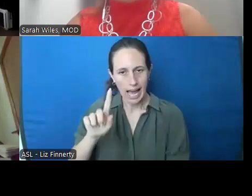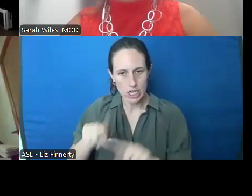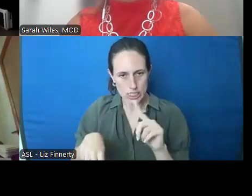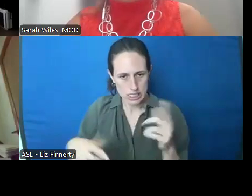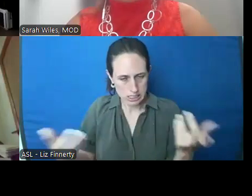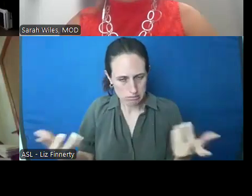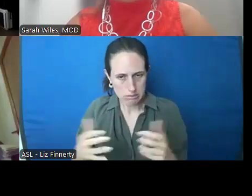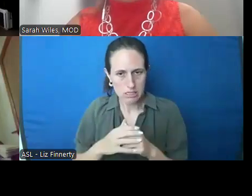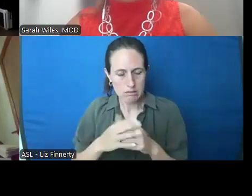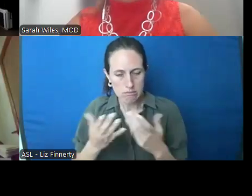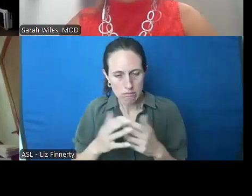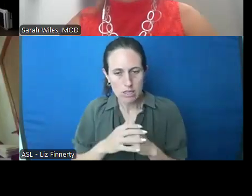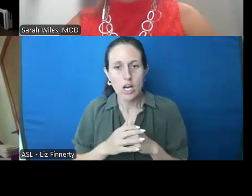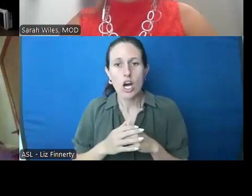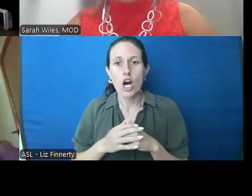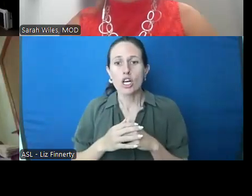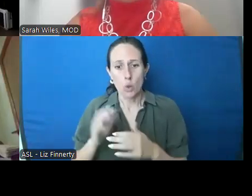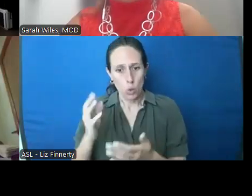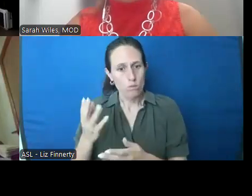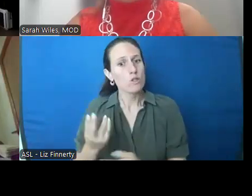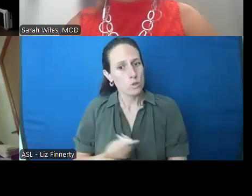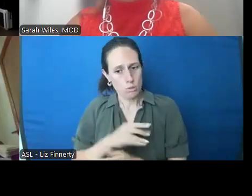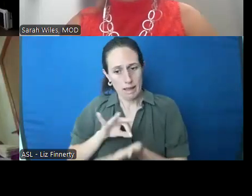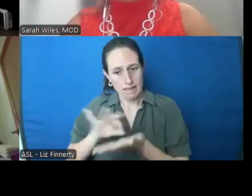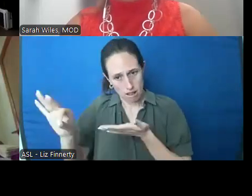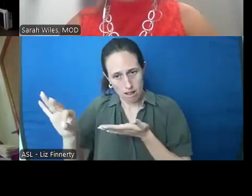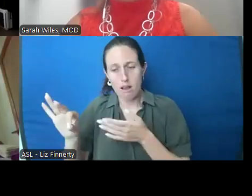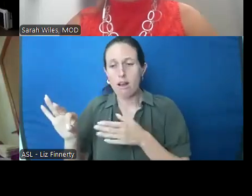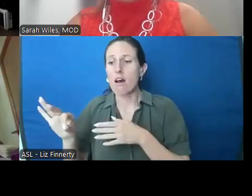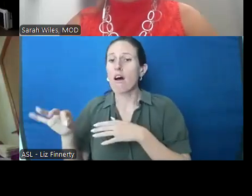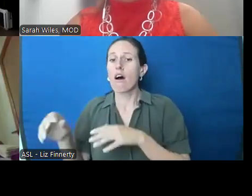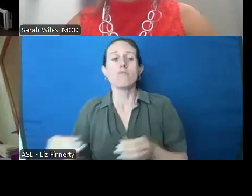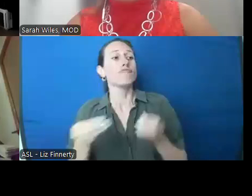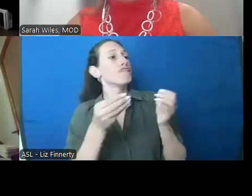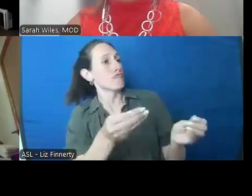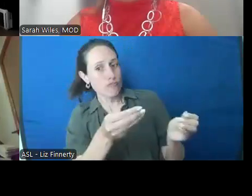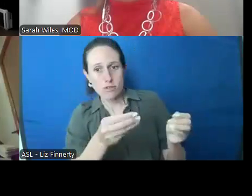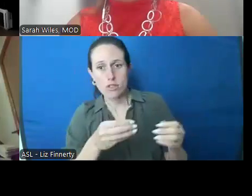I tried to enter the train and I showed my train pass to the officer. The officer told me